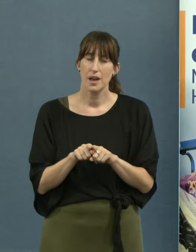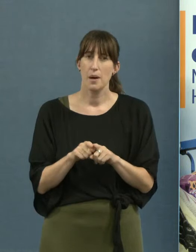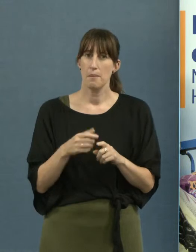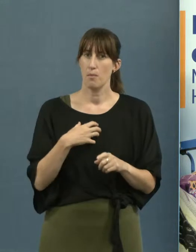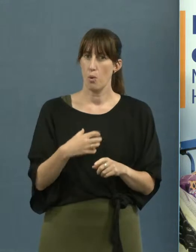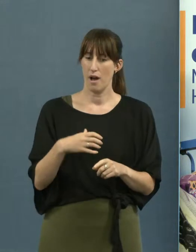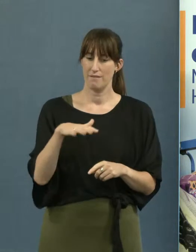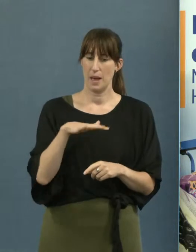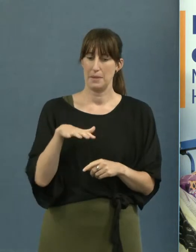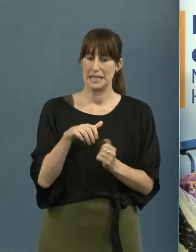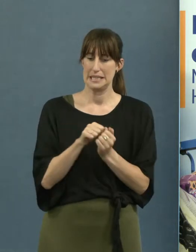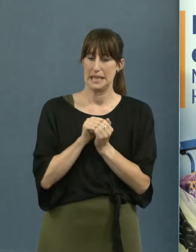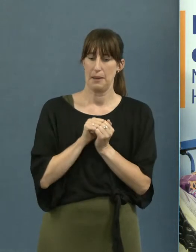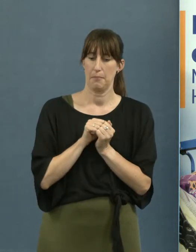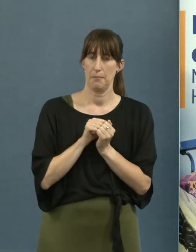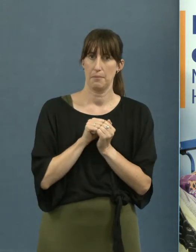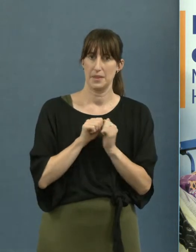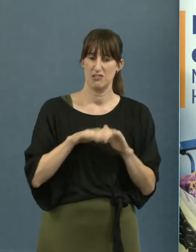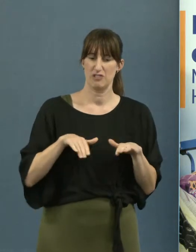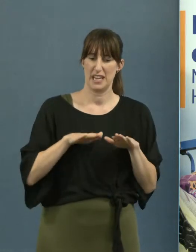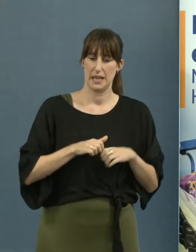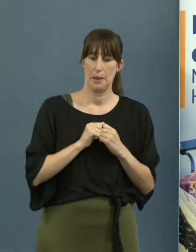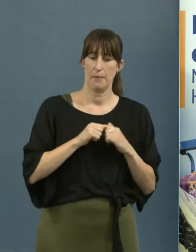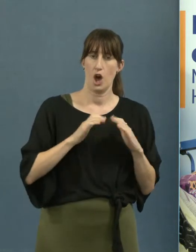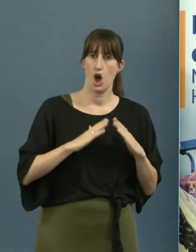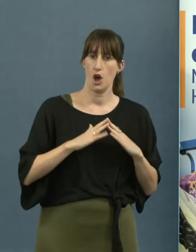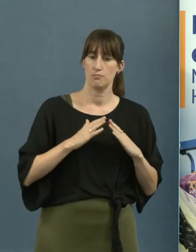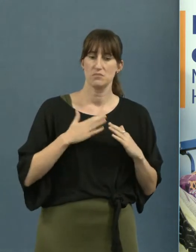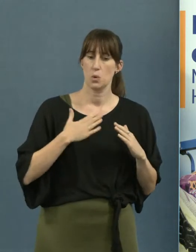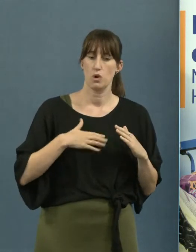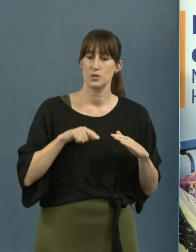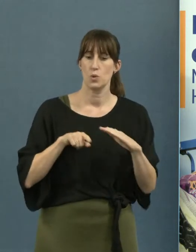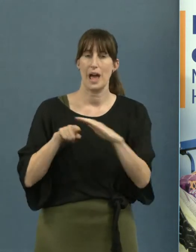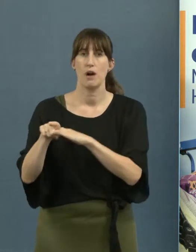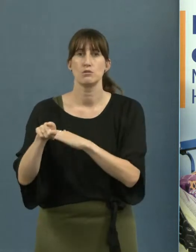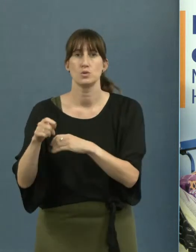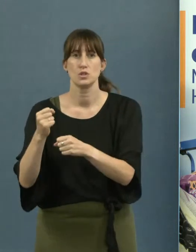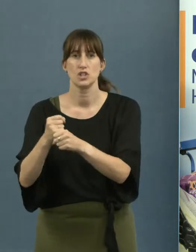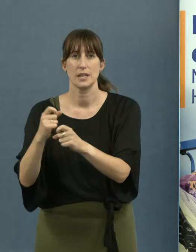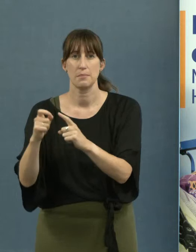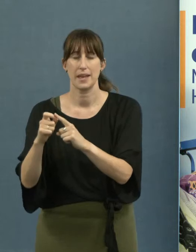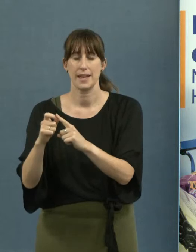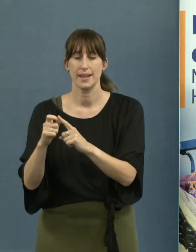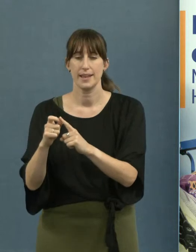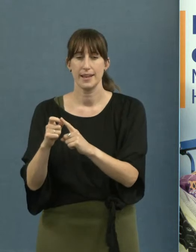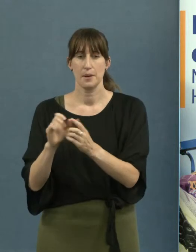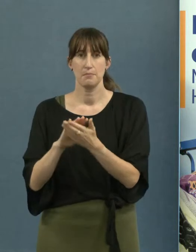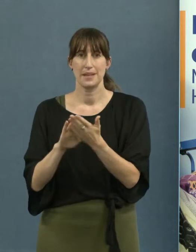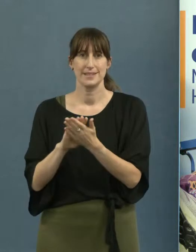home and not wanting to go out and see the GP, we've continued